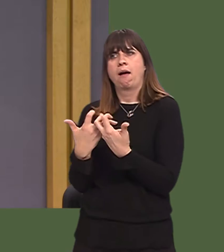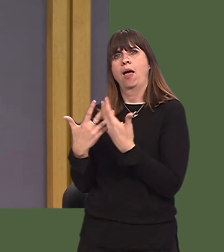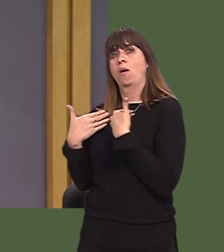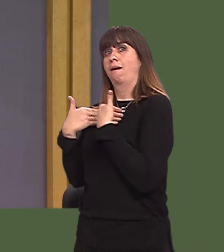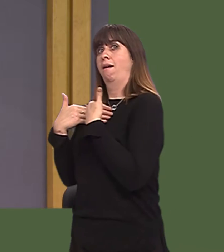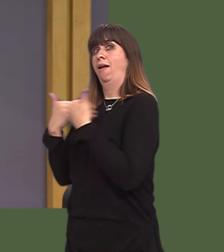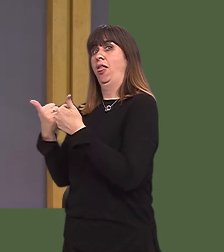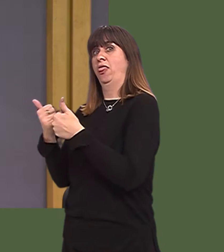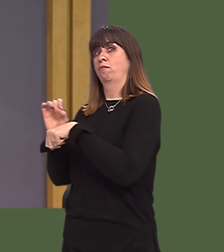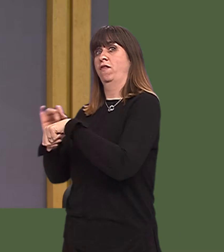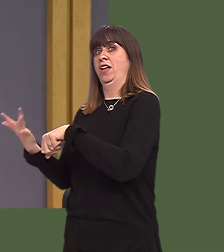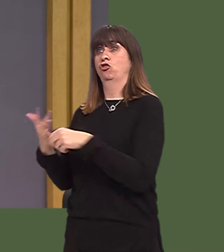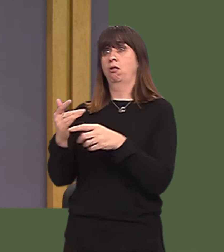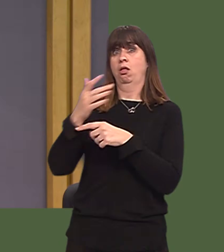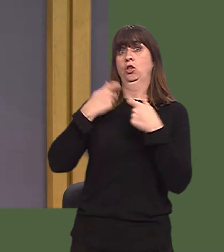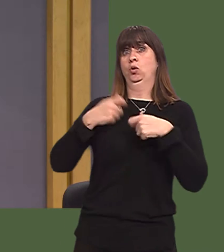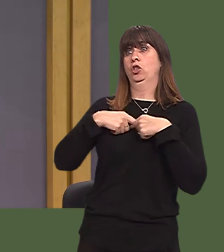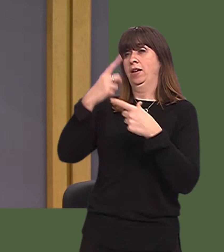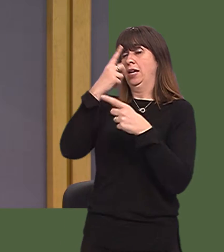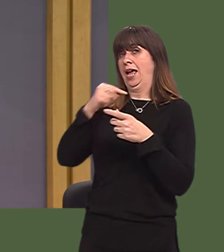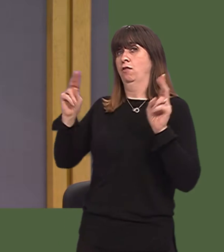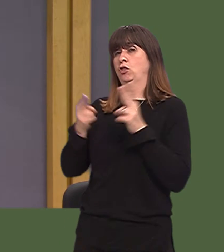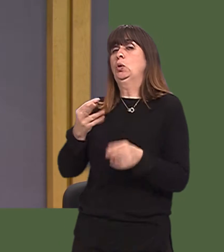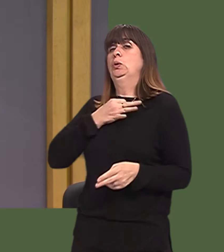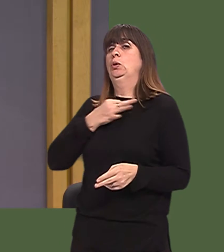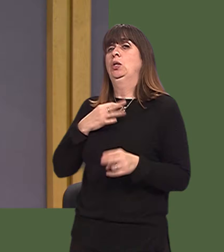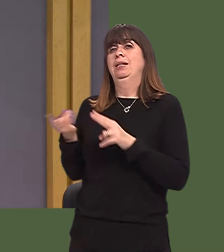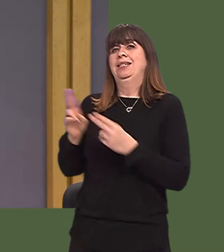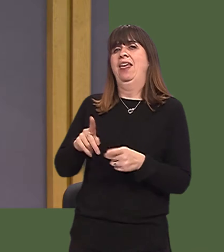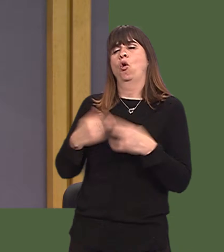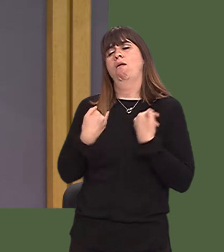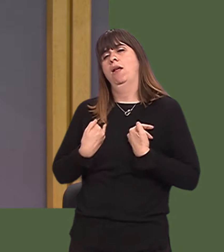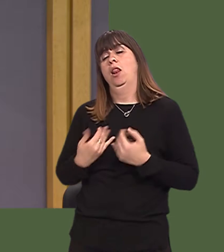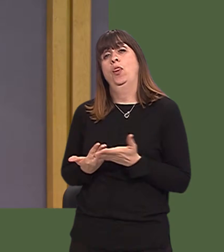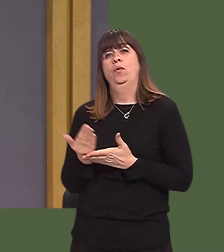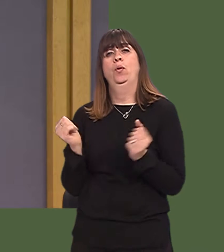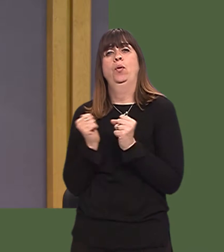care practitioners could reduce the risk of death and ill health associated with fuel